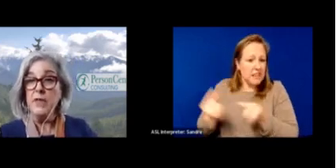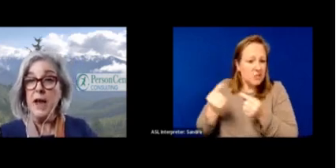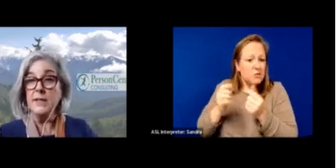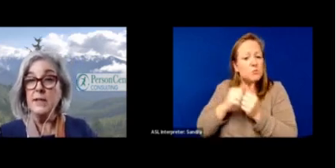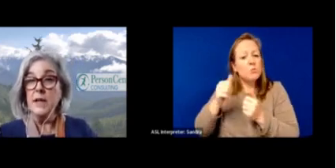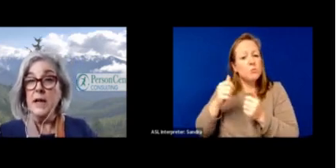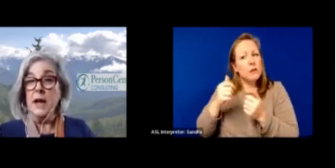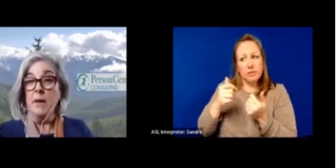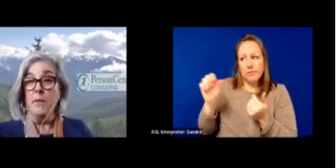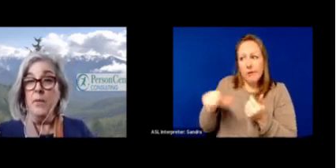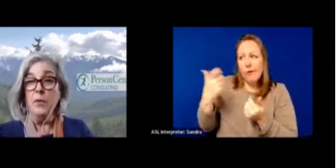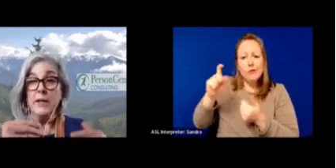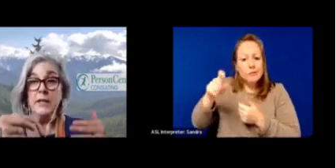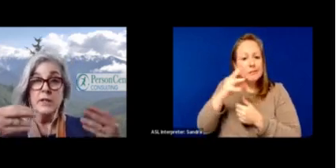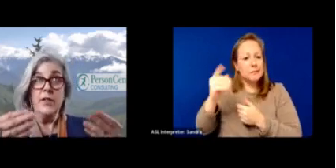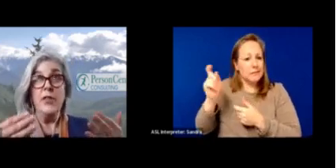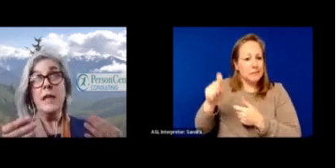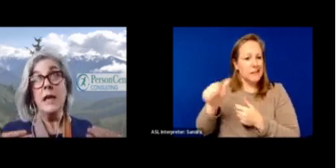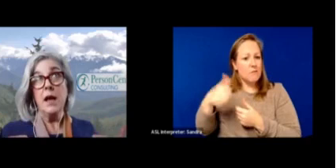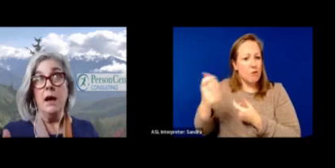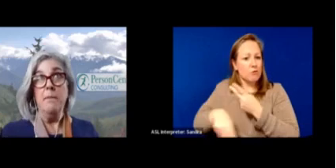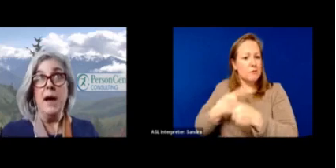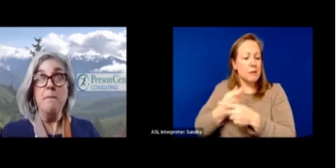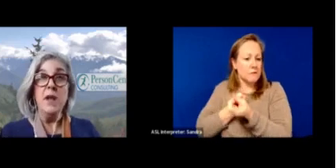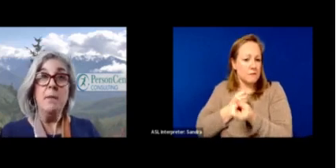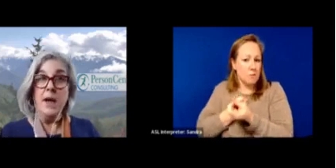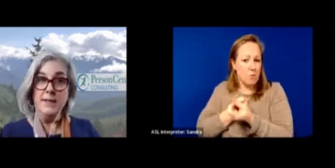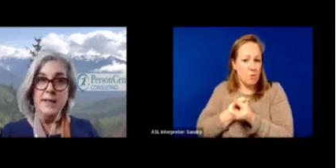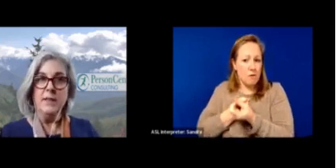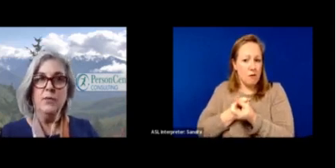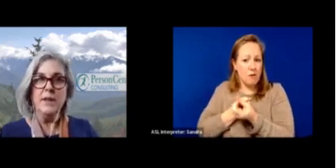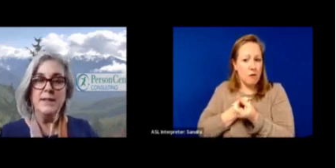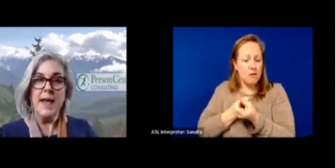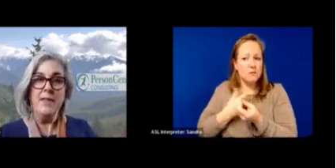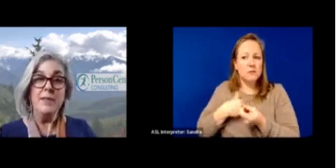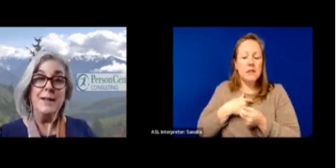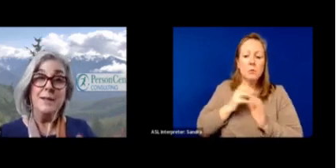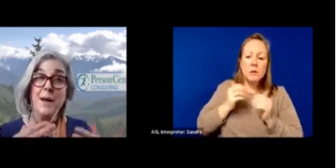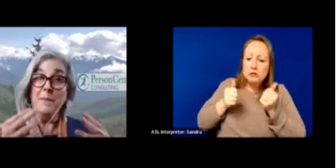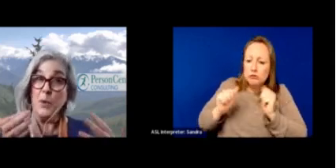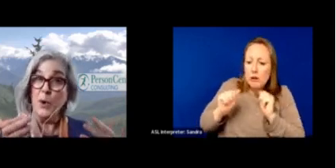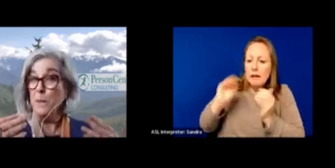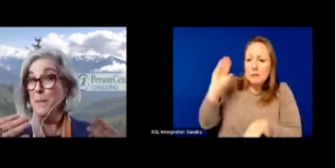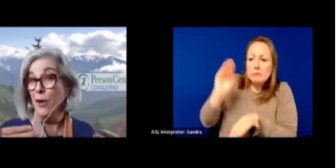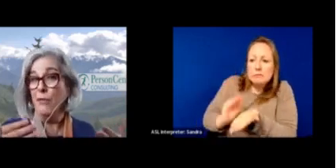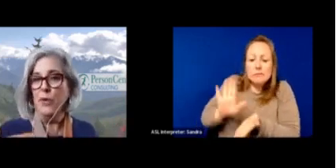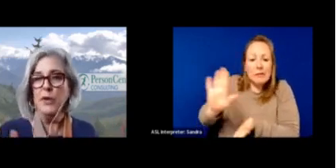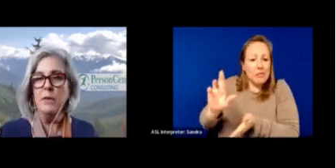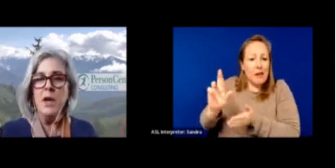going to give you a few questions and a few ways to calculate that, if you will. One of the things that has become